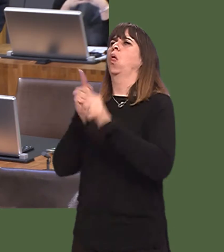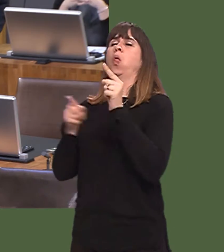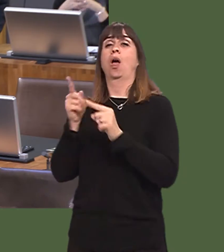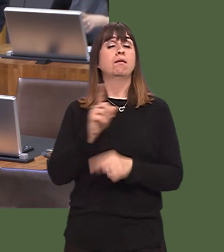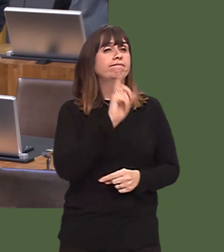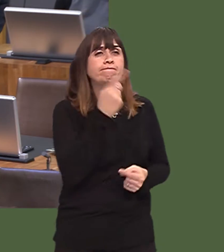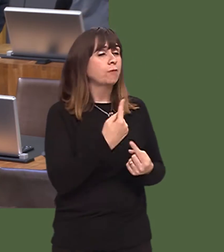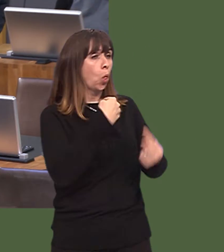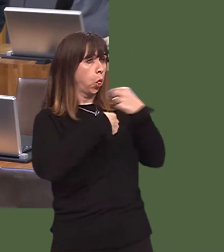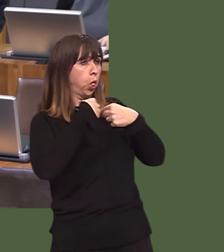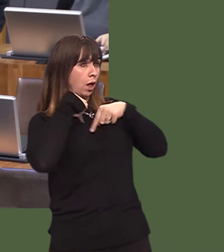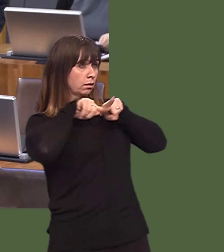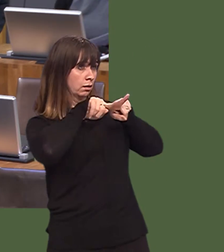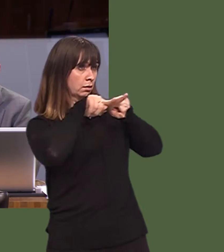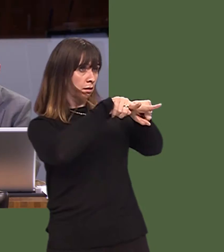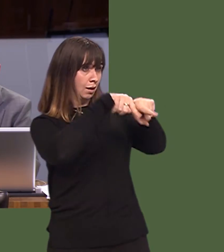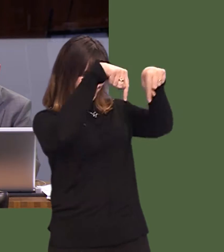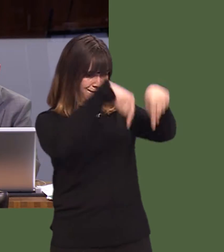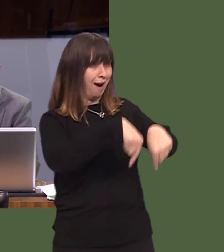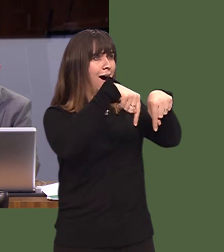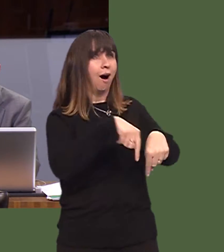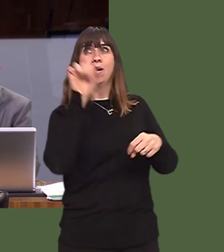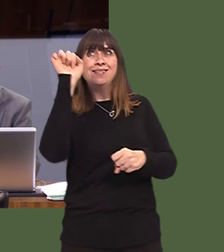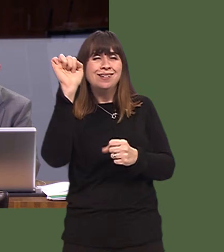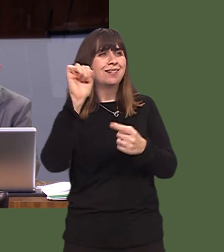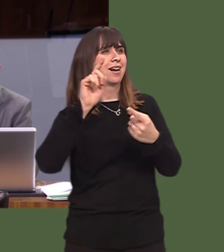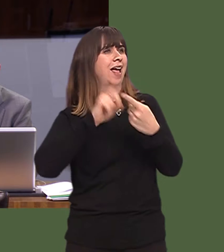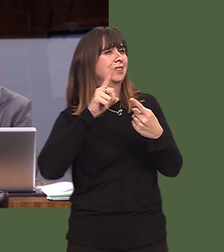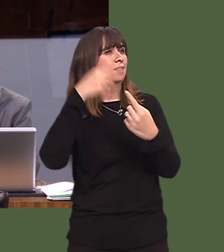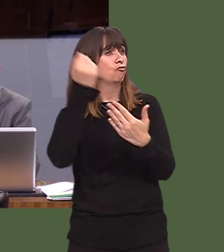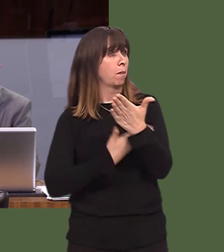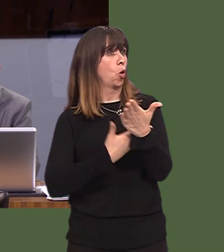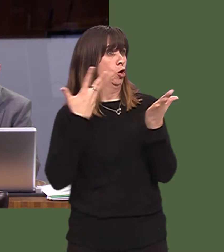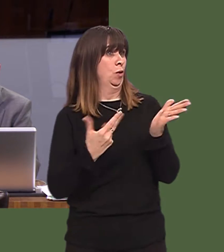Weíre talking about the here and now and the Estyn report that was delivered today,